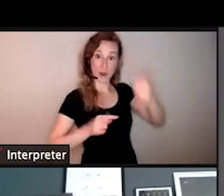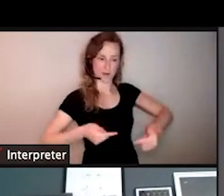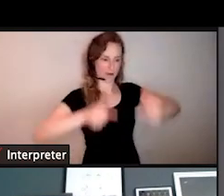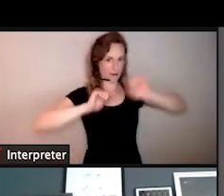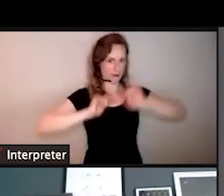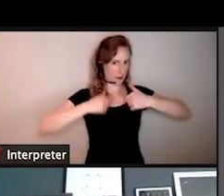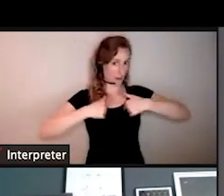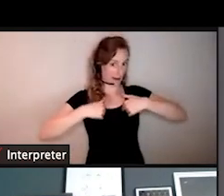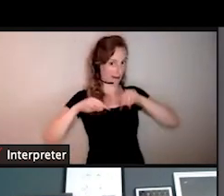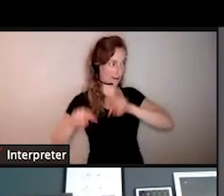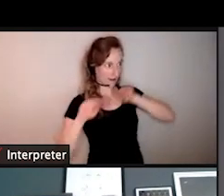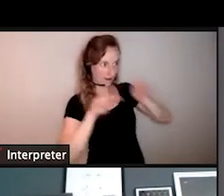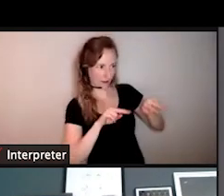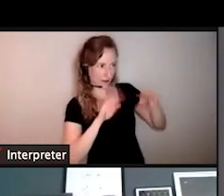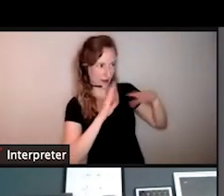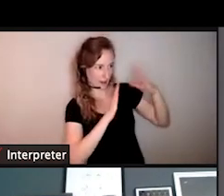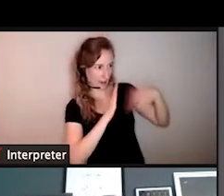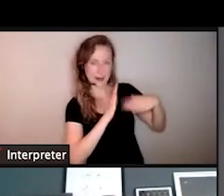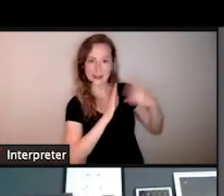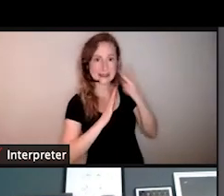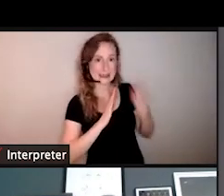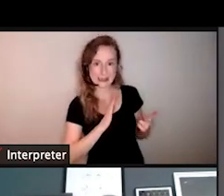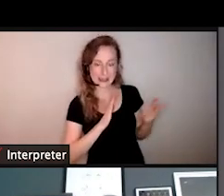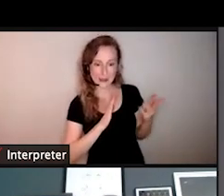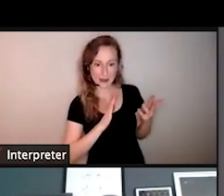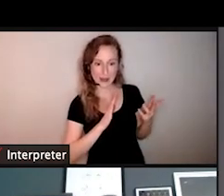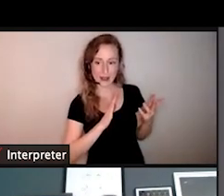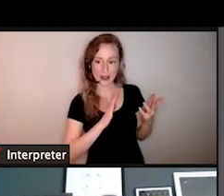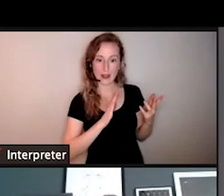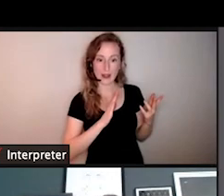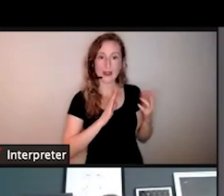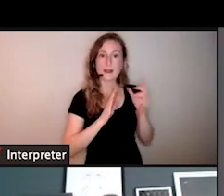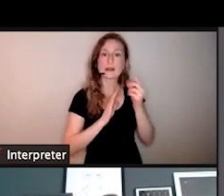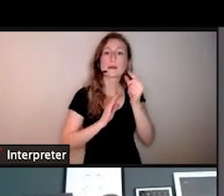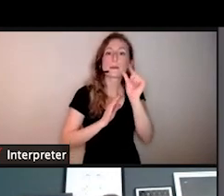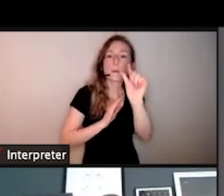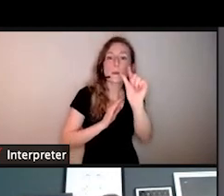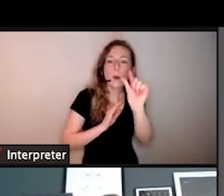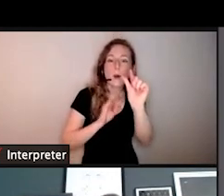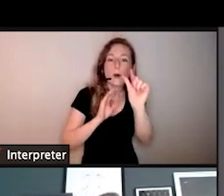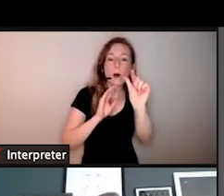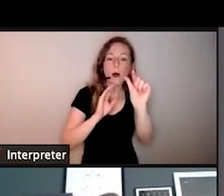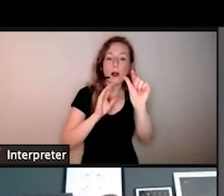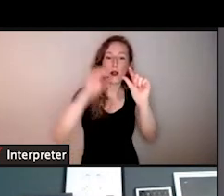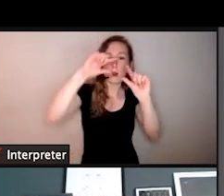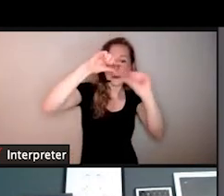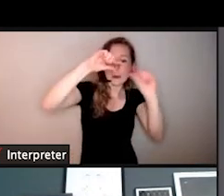Thank you for sharing!